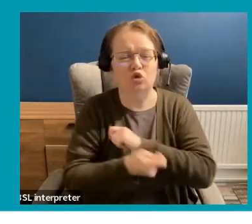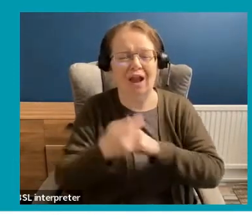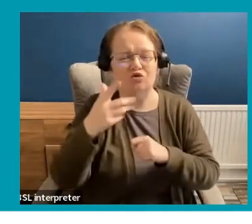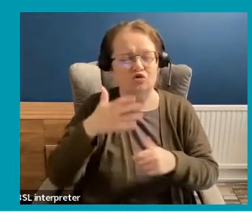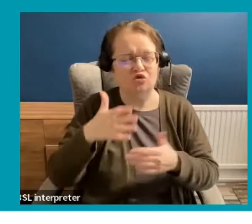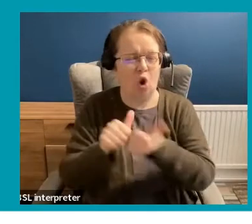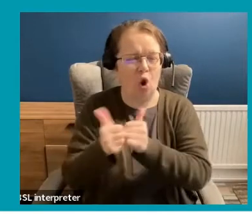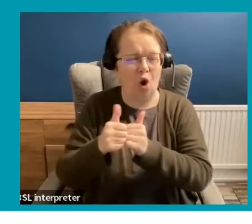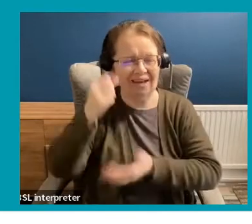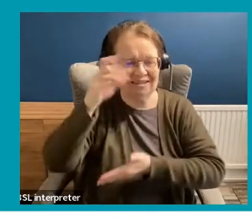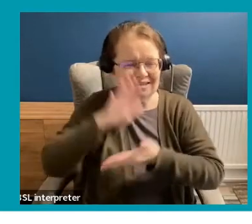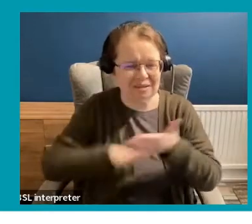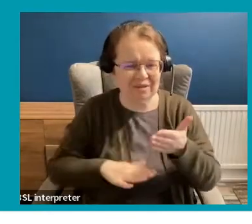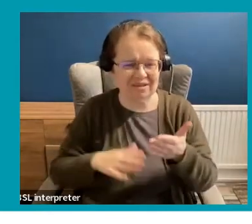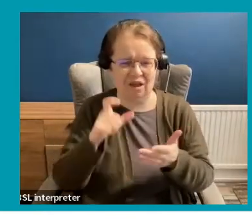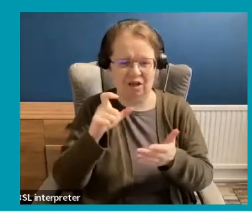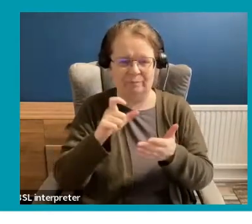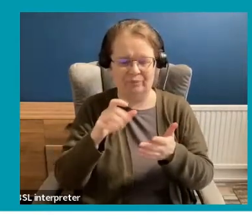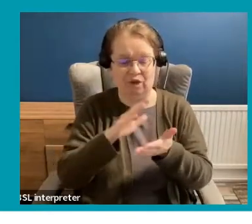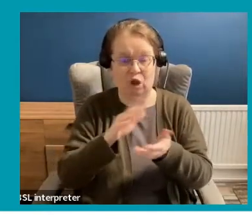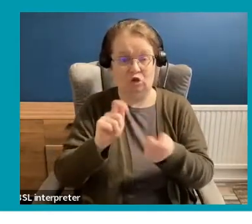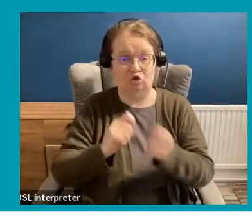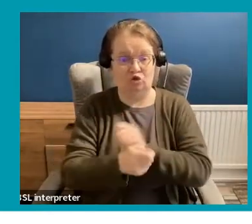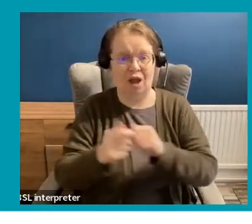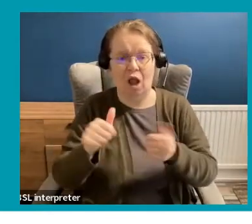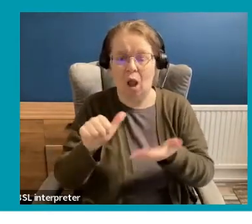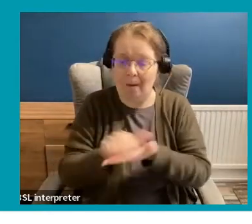In a change I talk about having a proper change management approach.